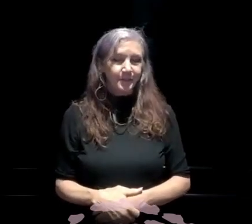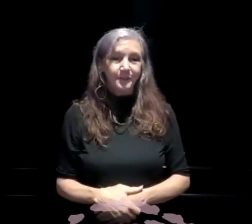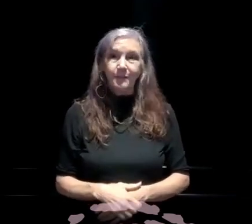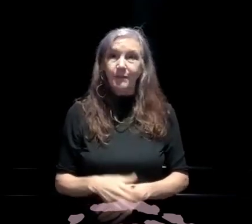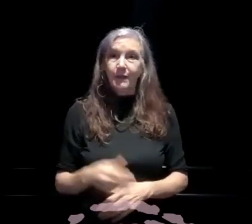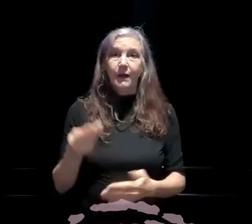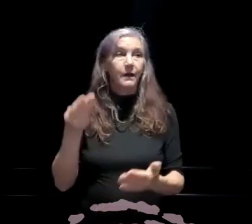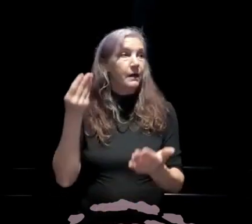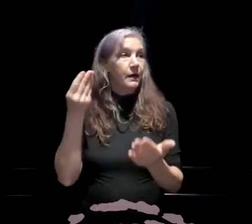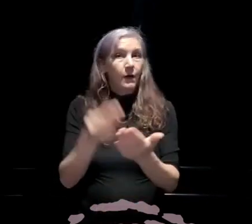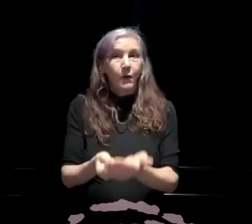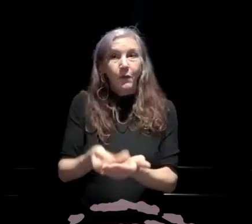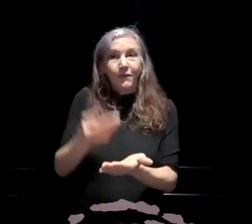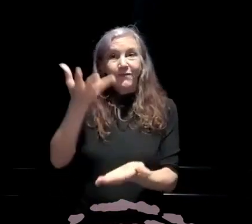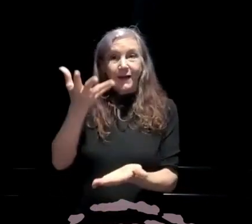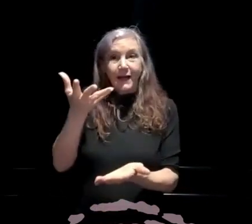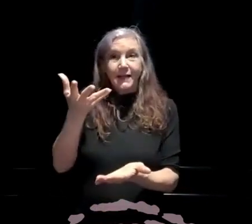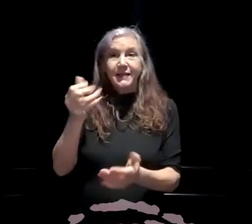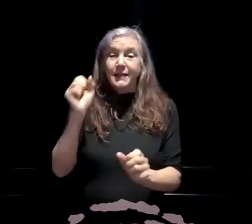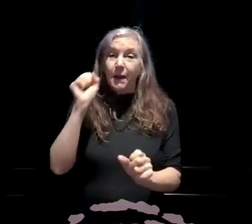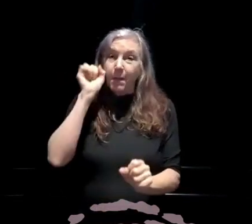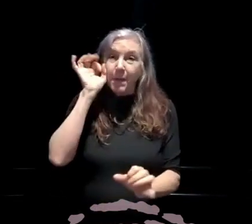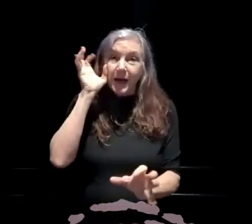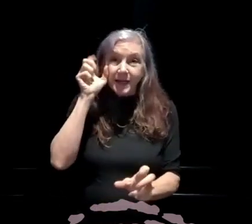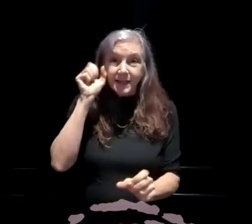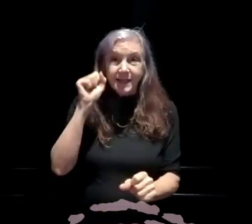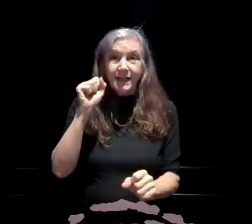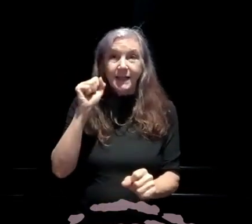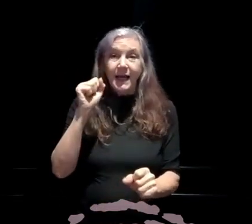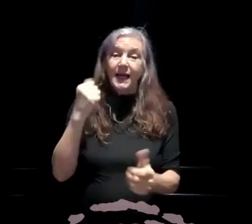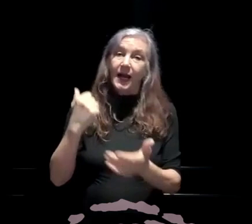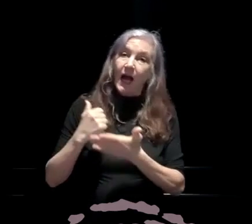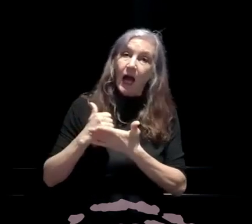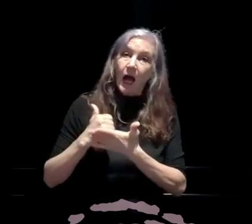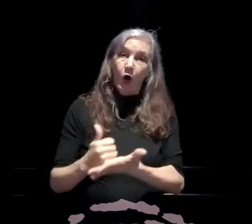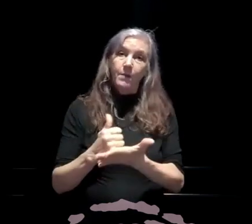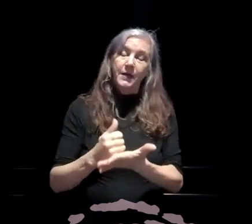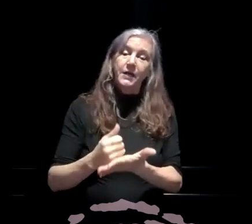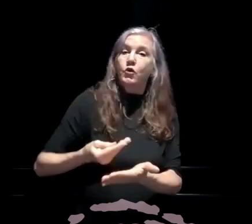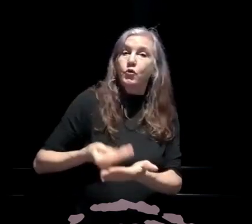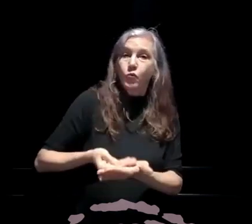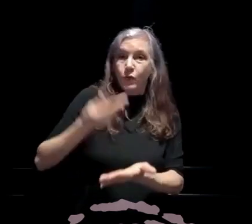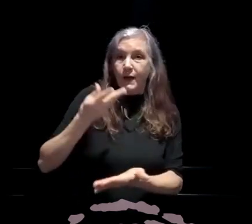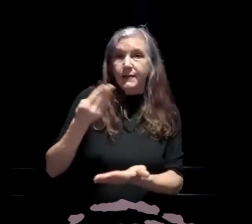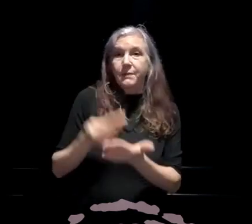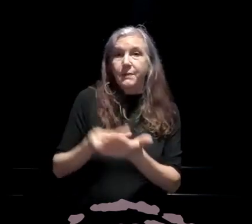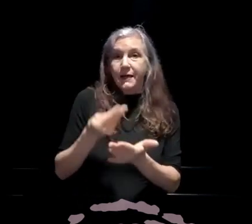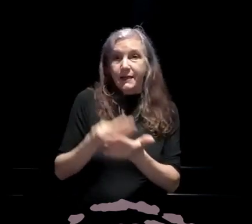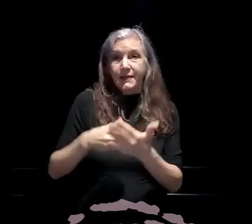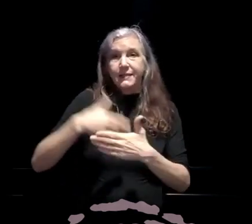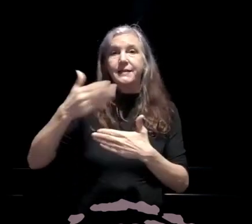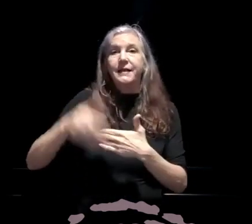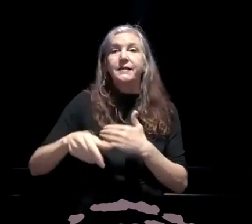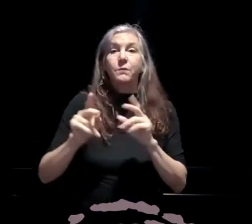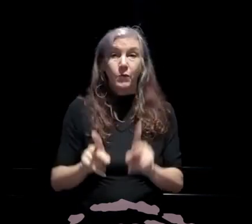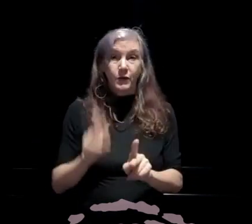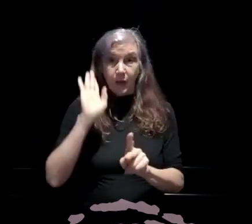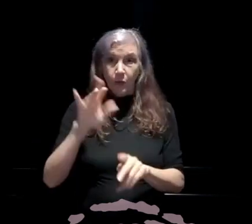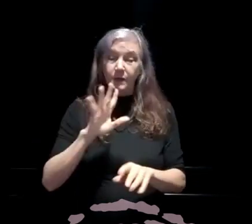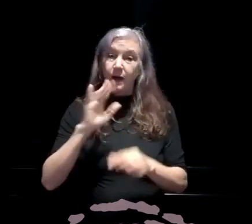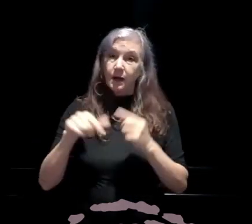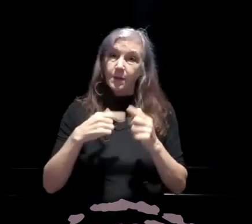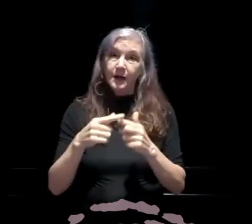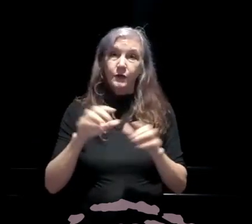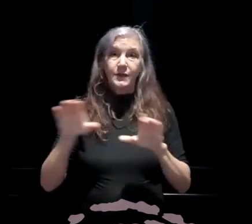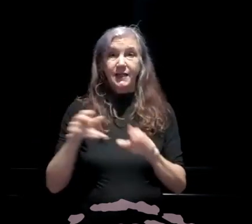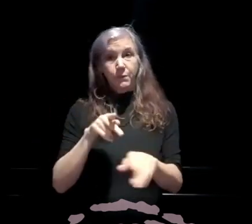Right? Raising money is amazing and helping to raise money is what this next person and I'm going to talk about does professionally.